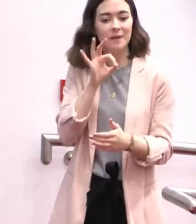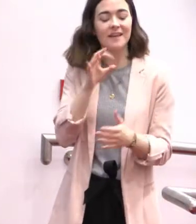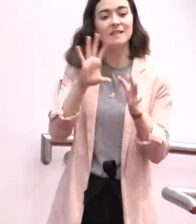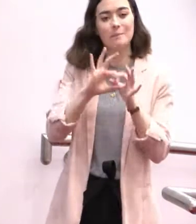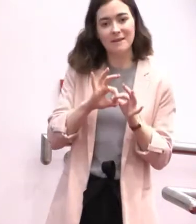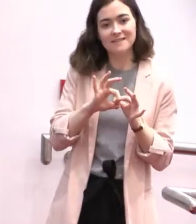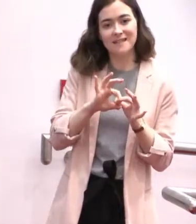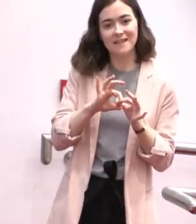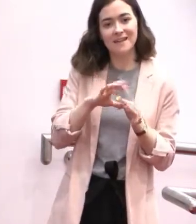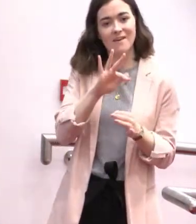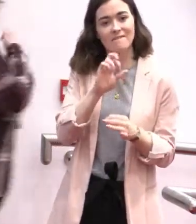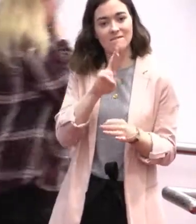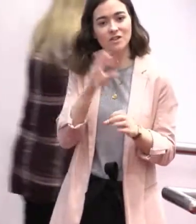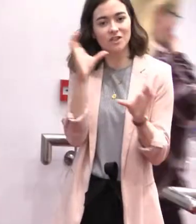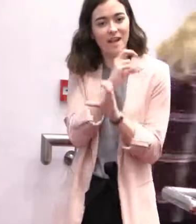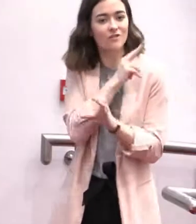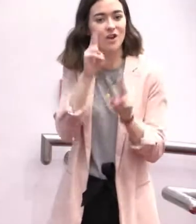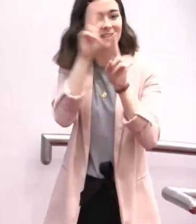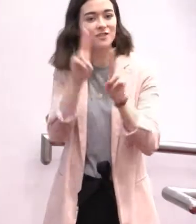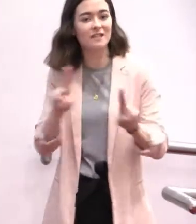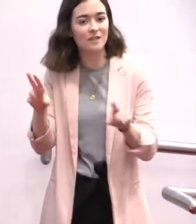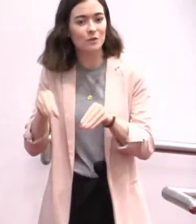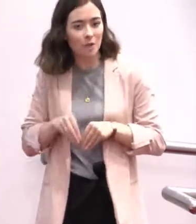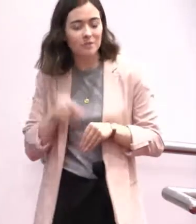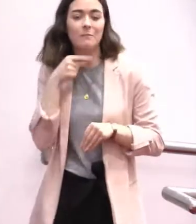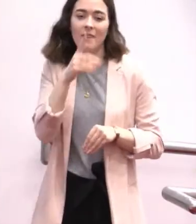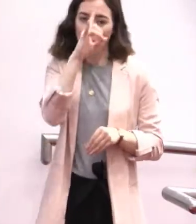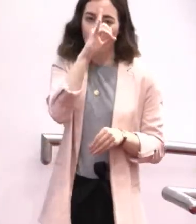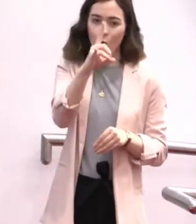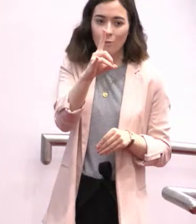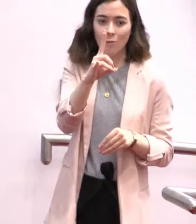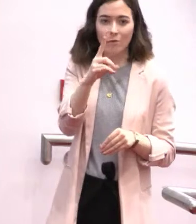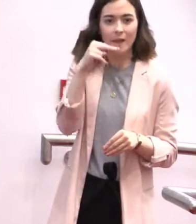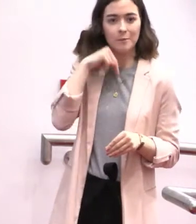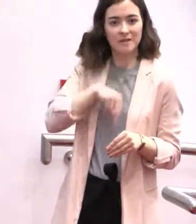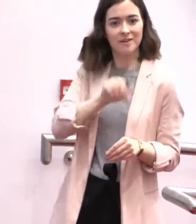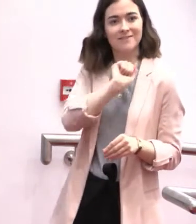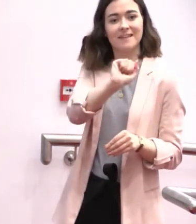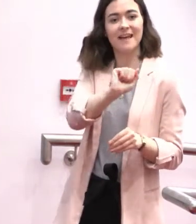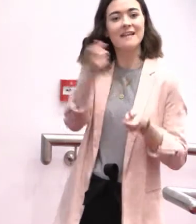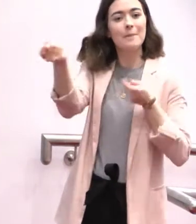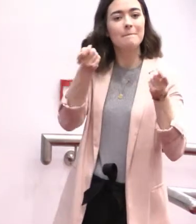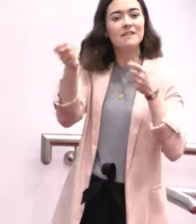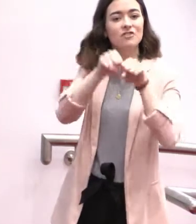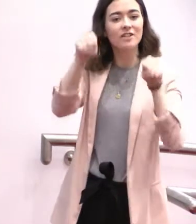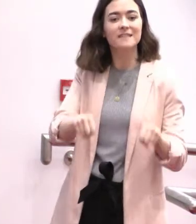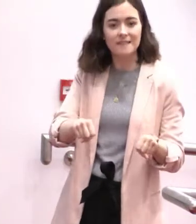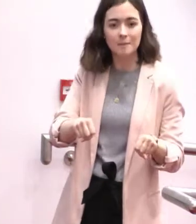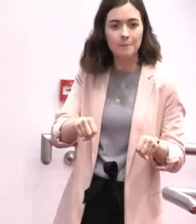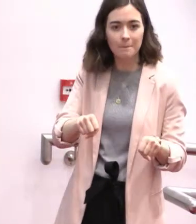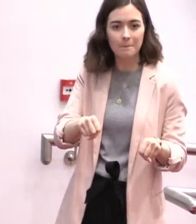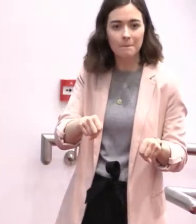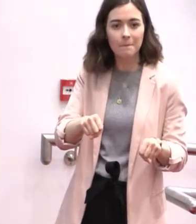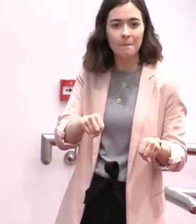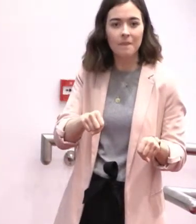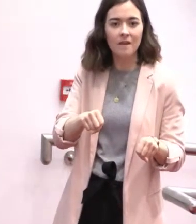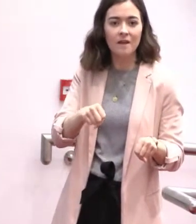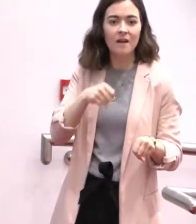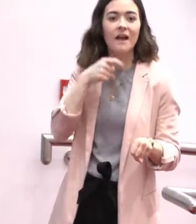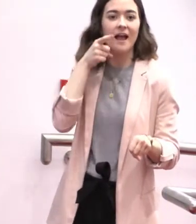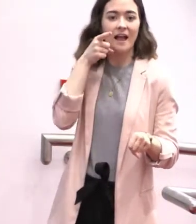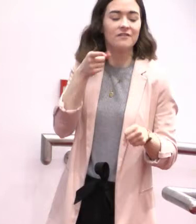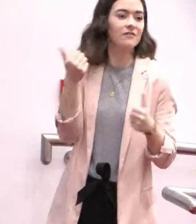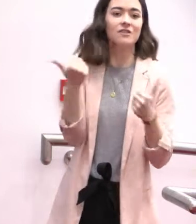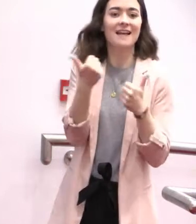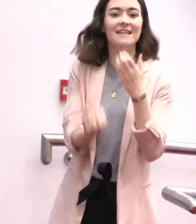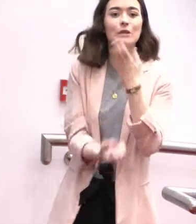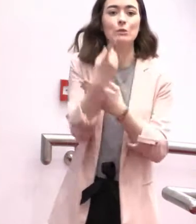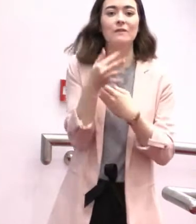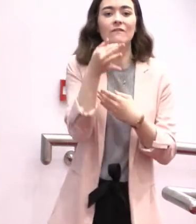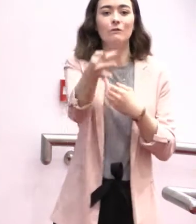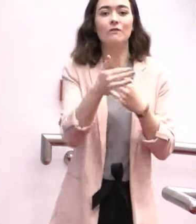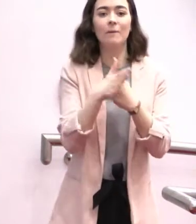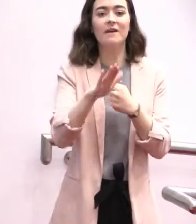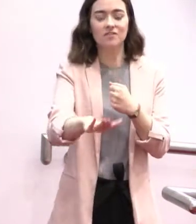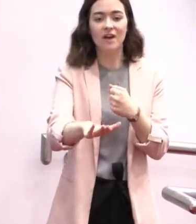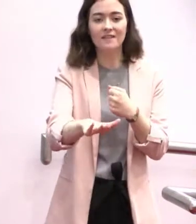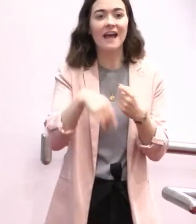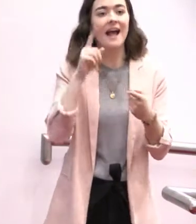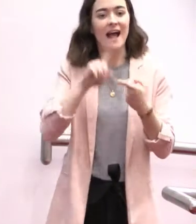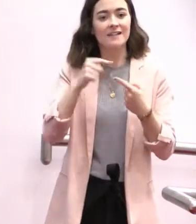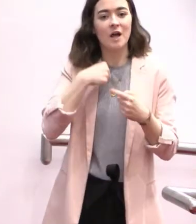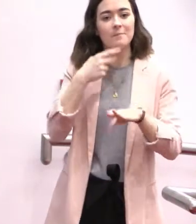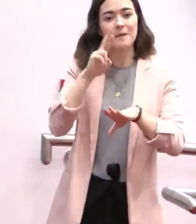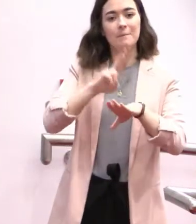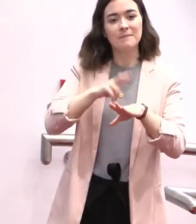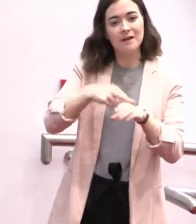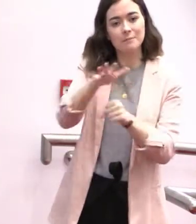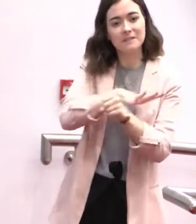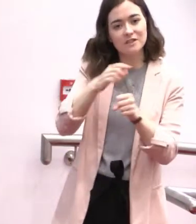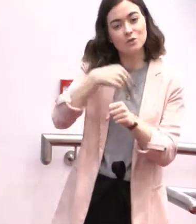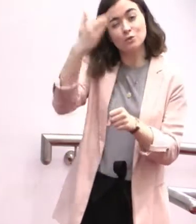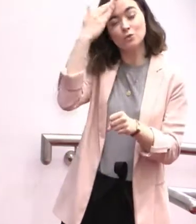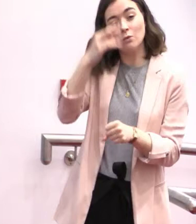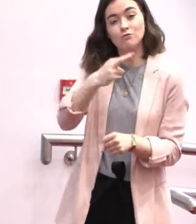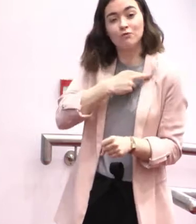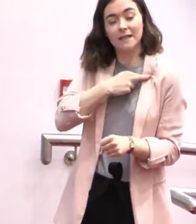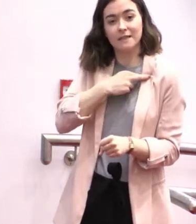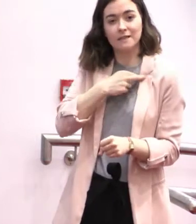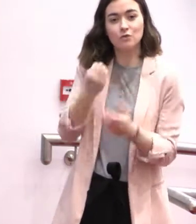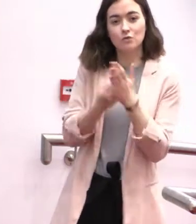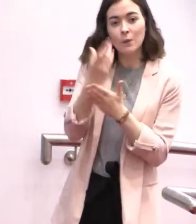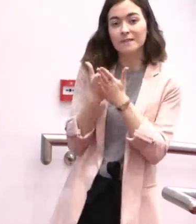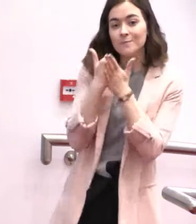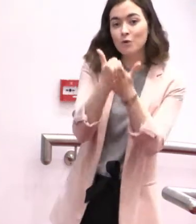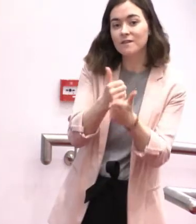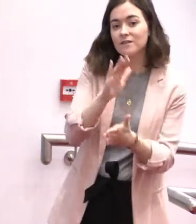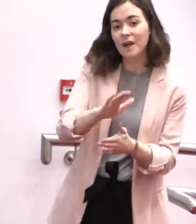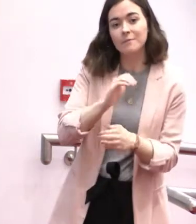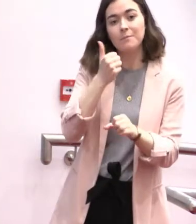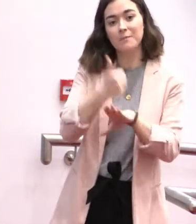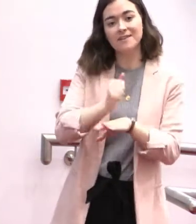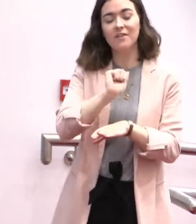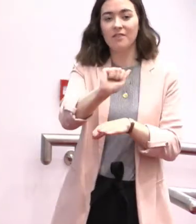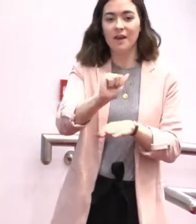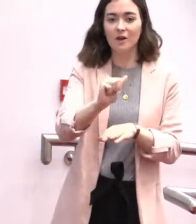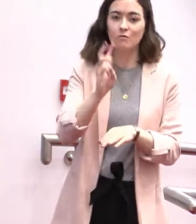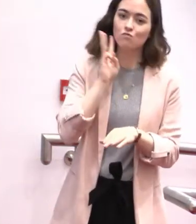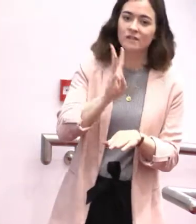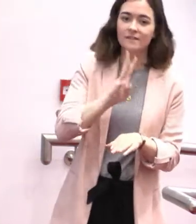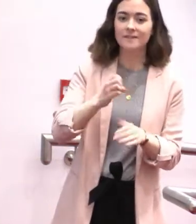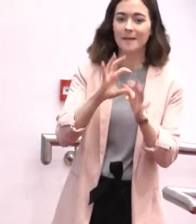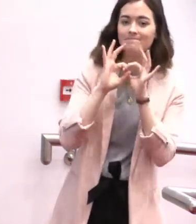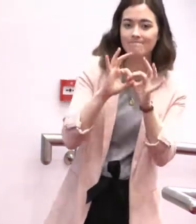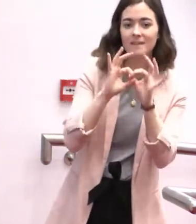based on their wishes to keep in the family.